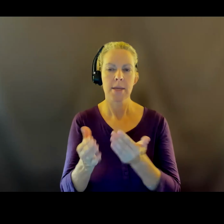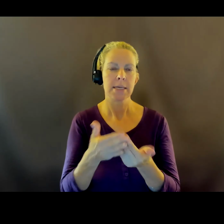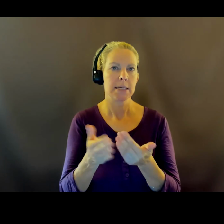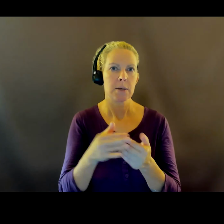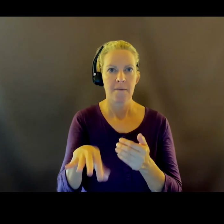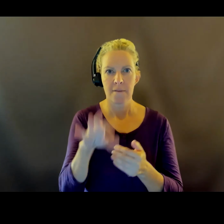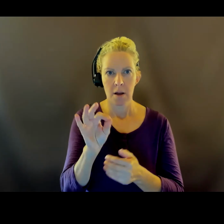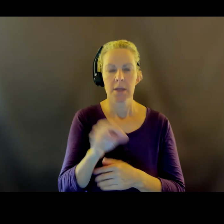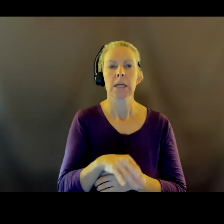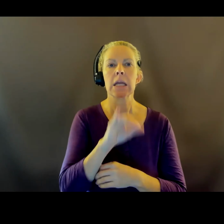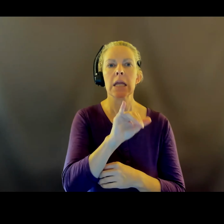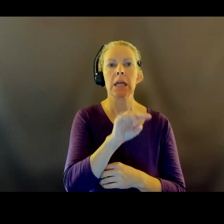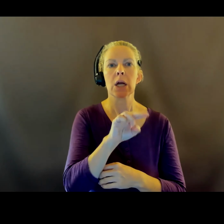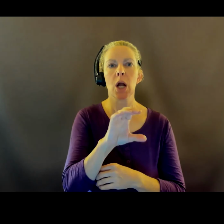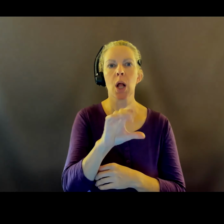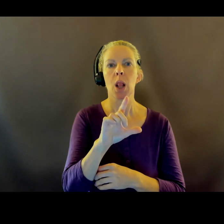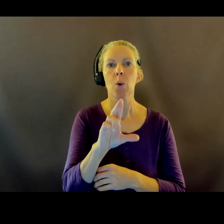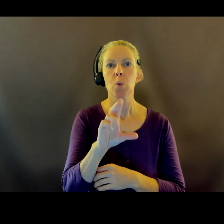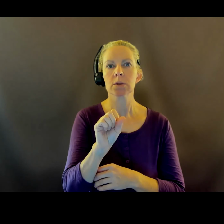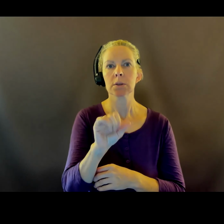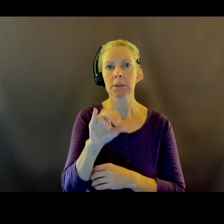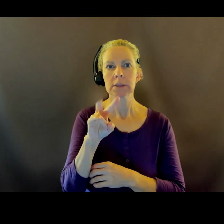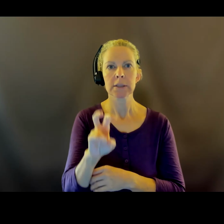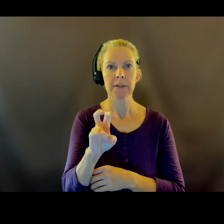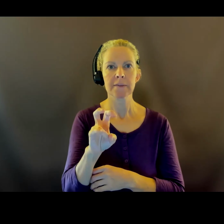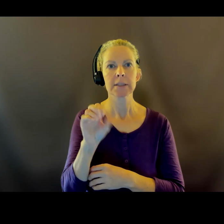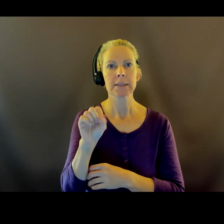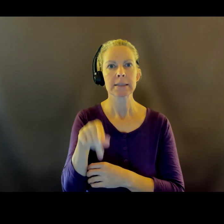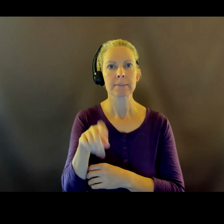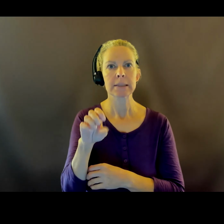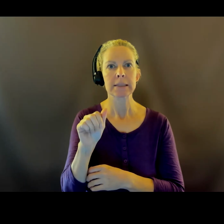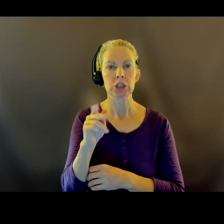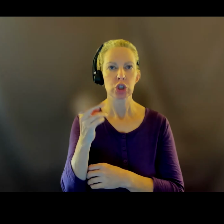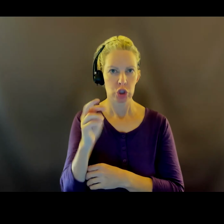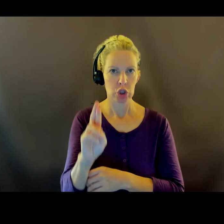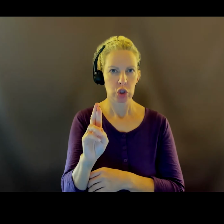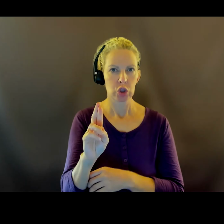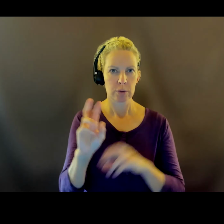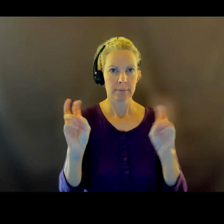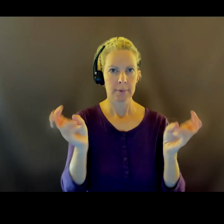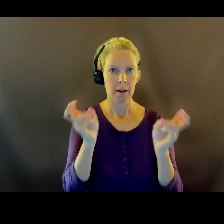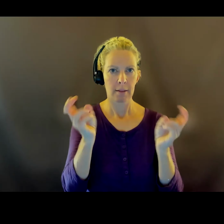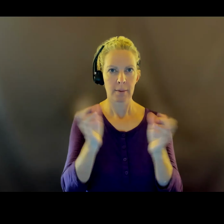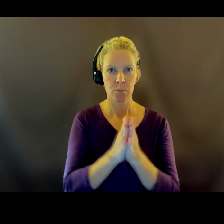" It's on Amazon or whatever. And then there is also a newsletter.